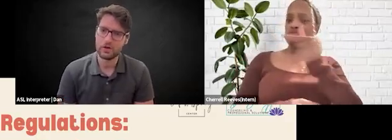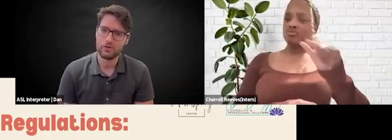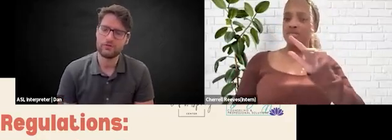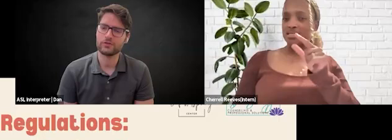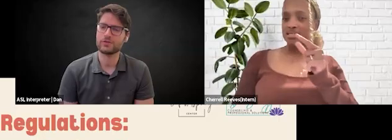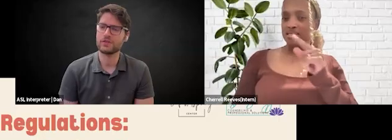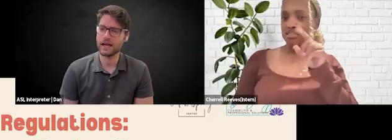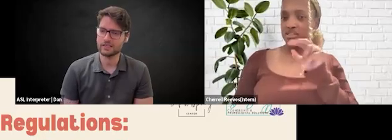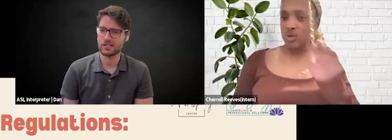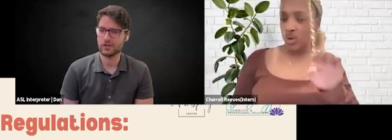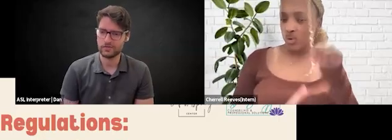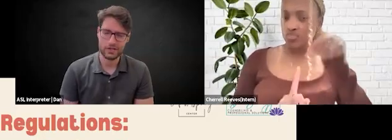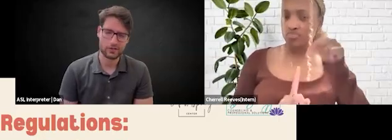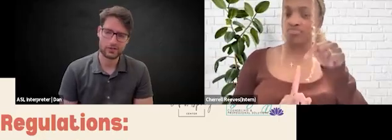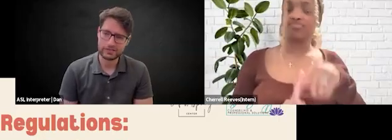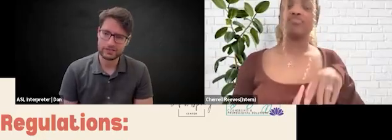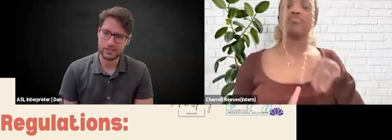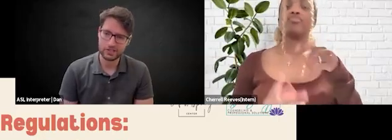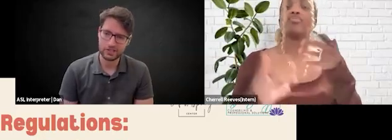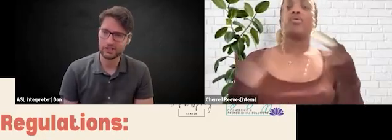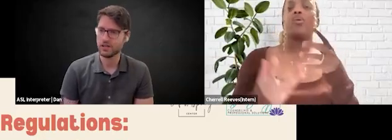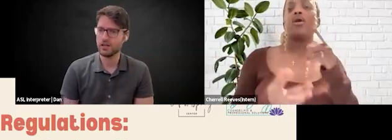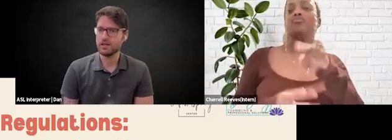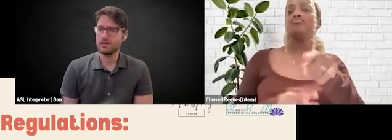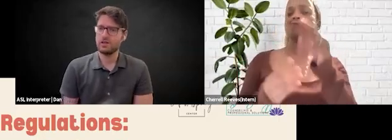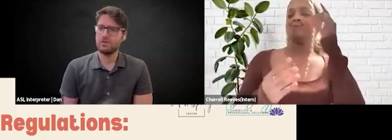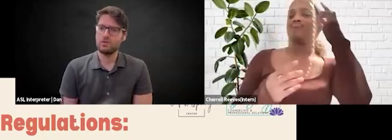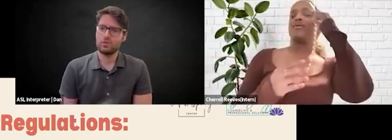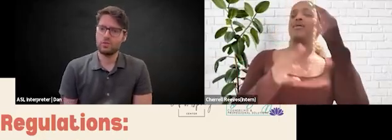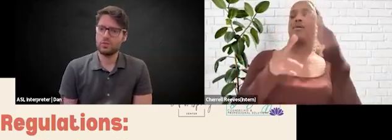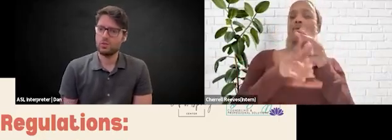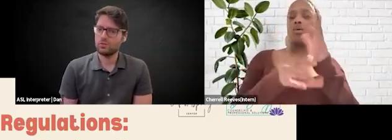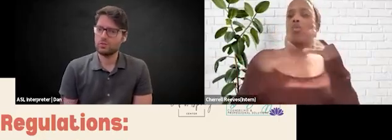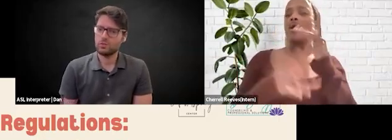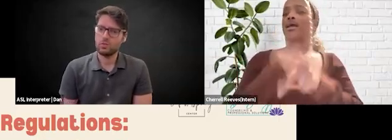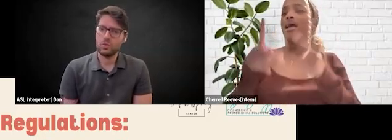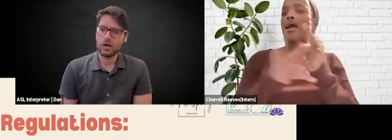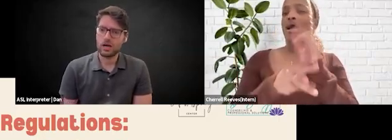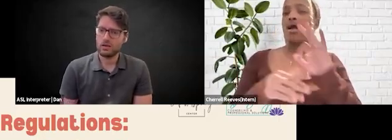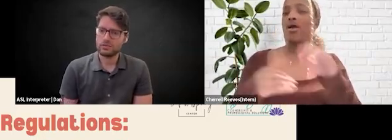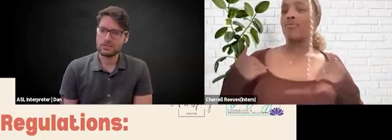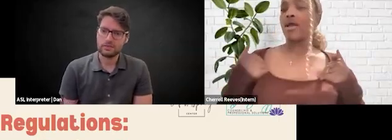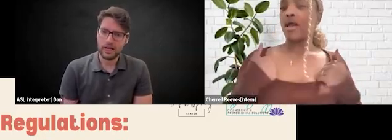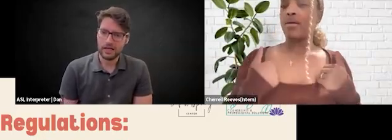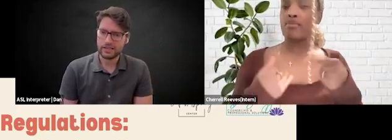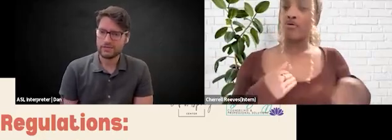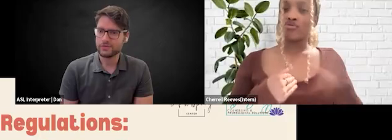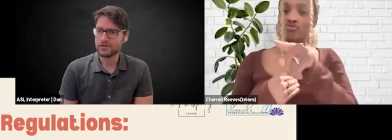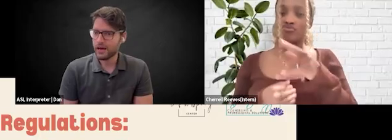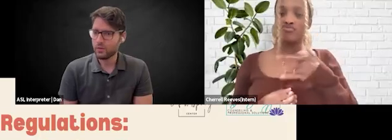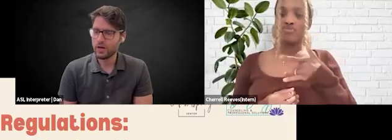So for that zone, for that green zone here, what comes to mind for that?